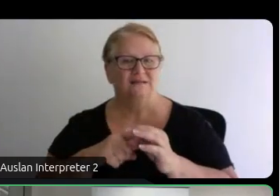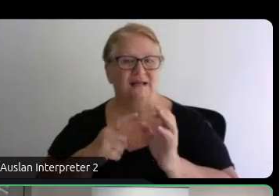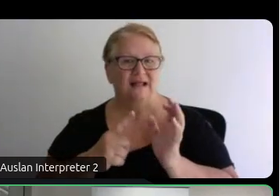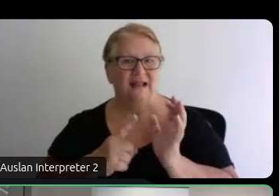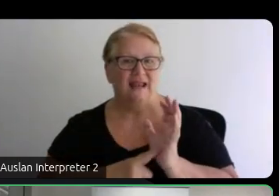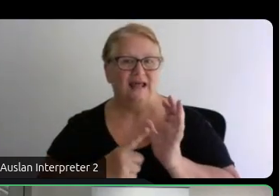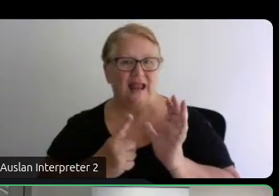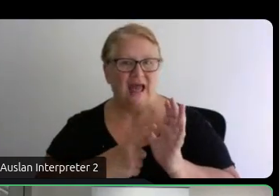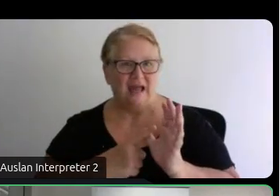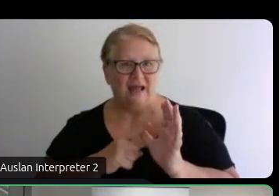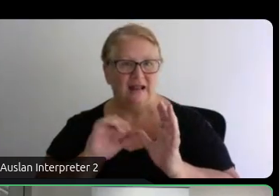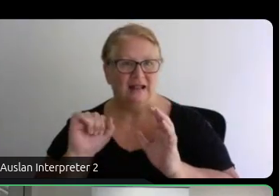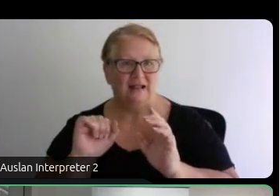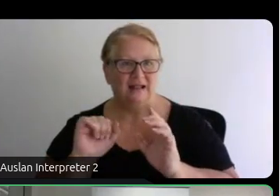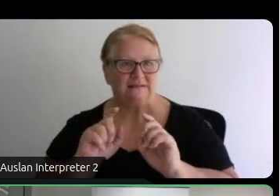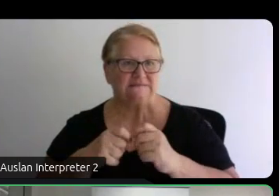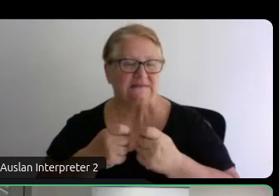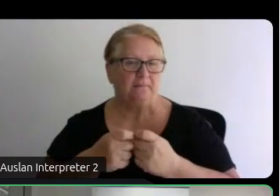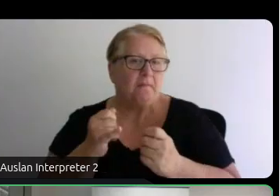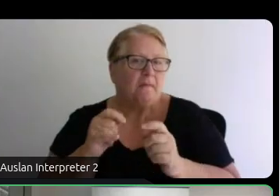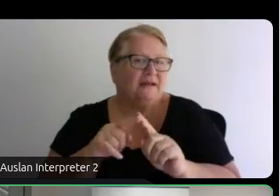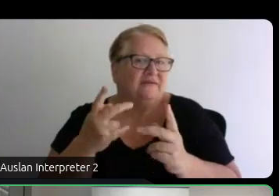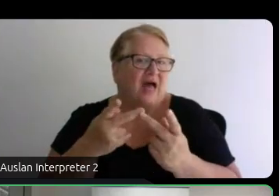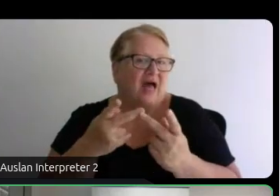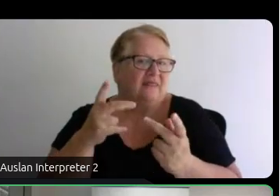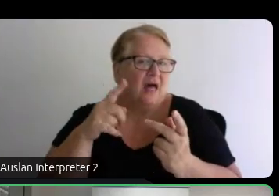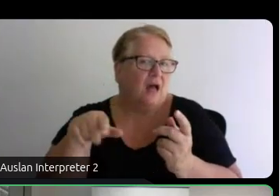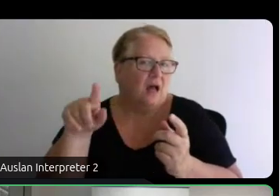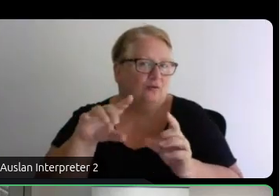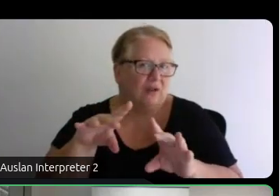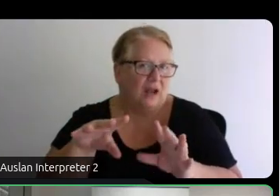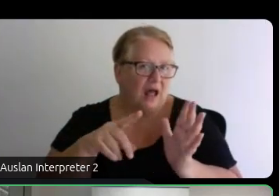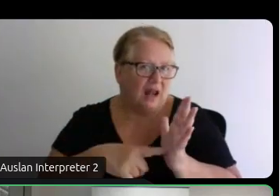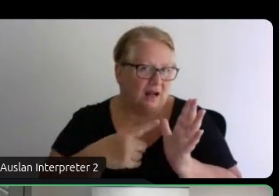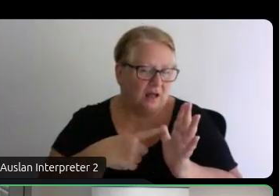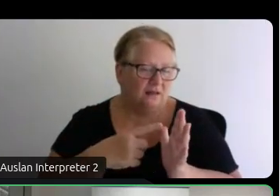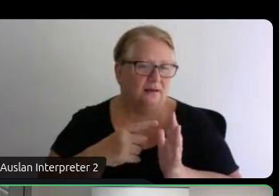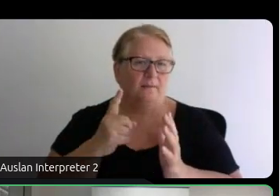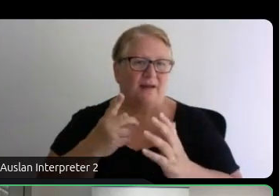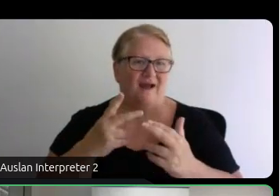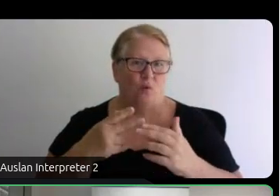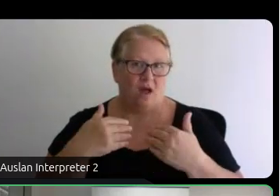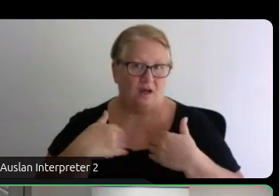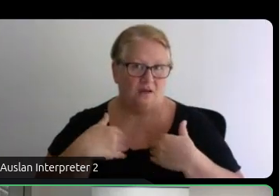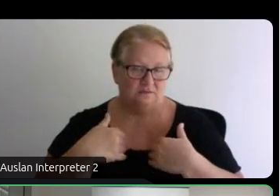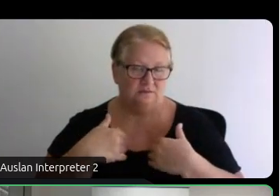it might be different for other legal aids in the country um but the way we work is that um the us